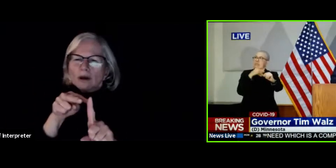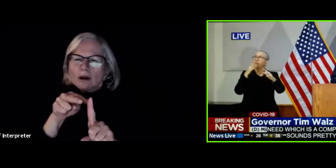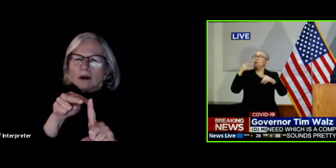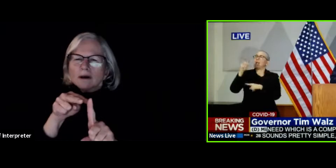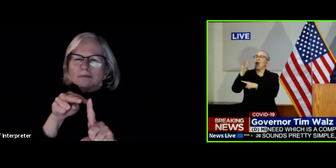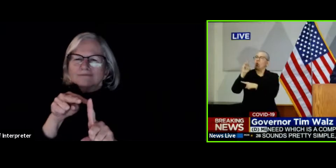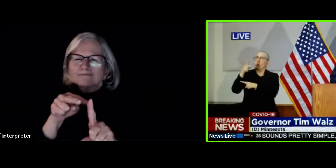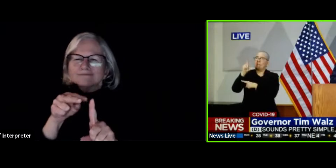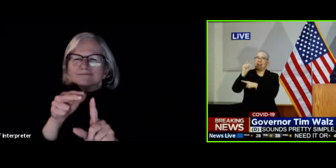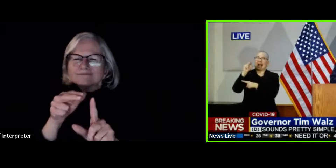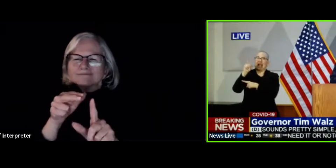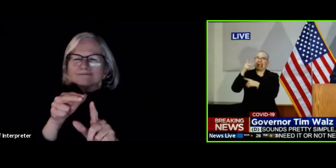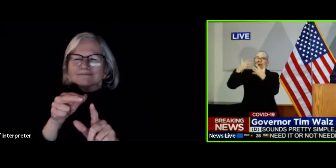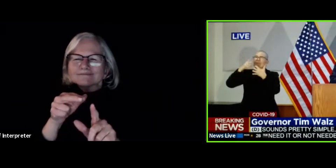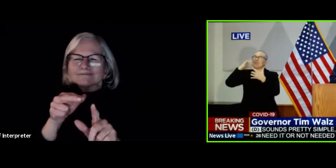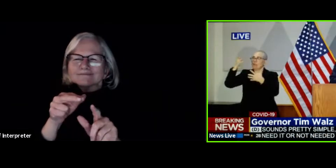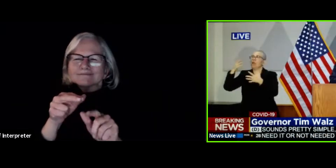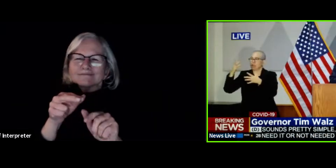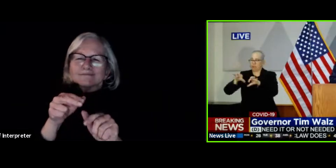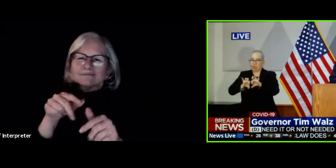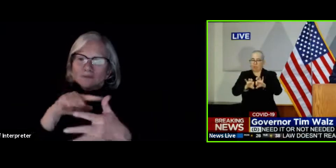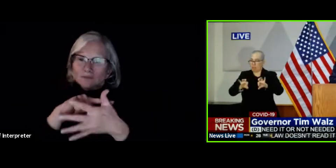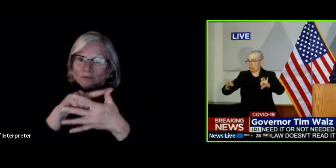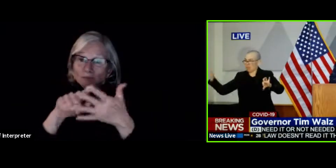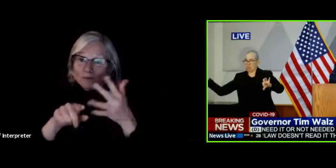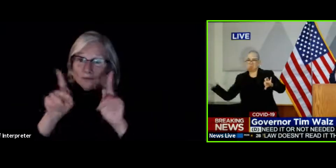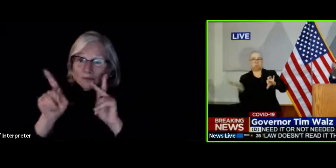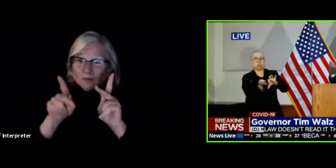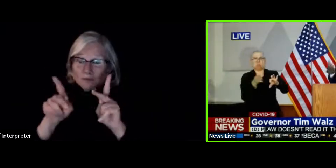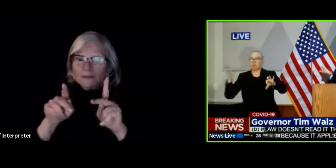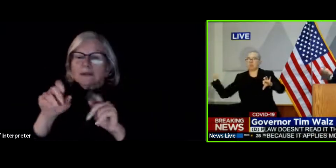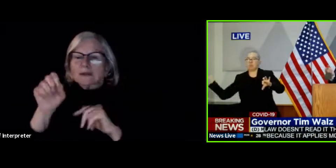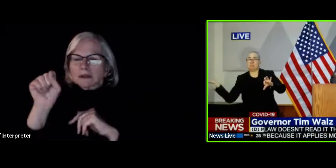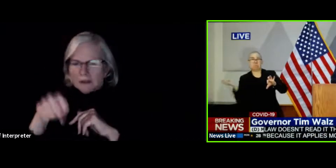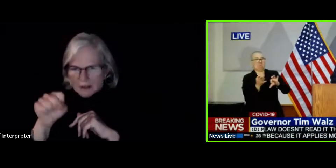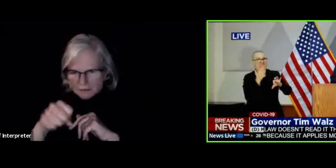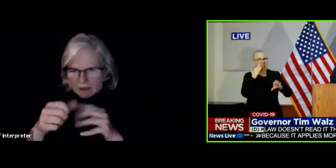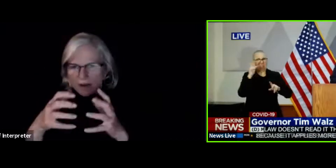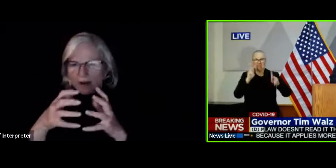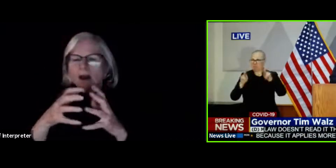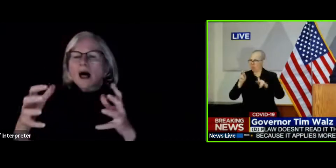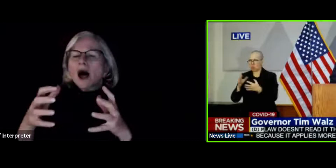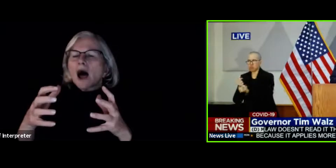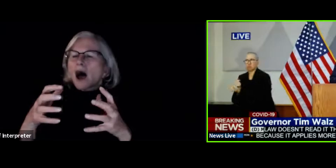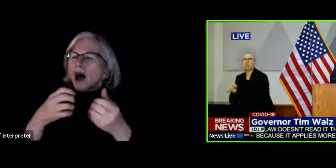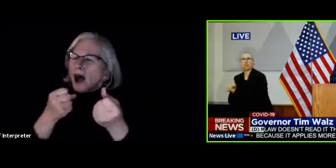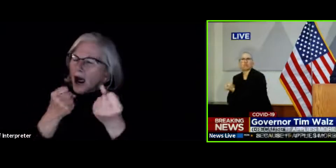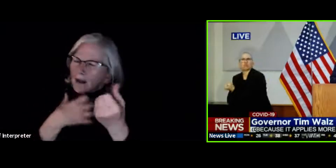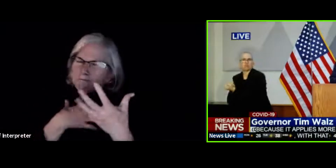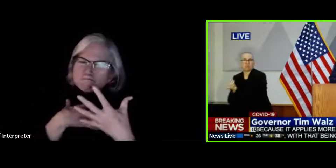CERTAINLY -- THOSE FOLKS AND THIS HAS A LOT OF PASSION FOR AND OPPOSED TO THE PIPELINE, IT HAS TO STAY IN THAT SPOT.